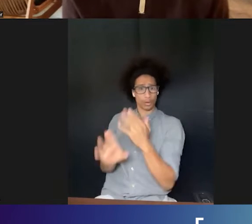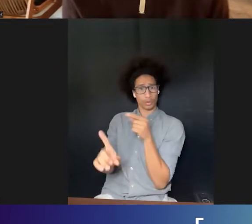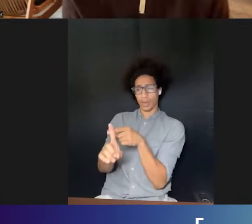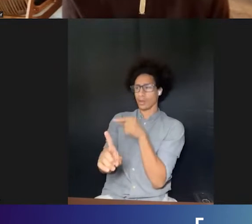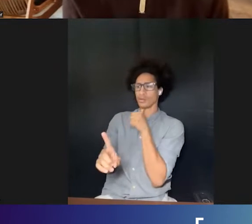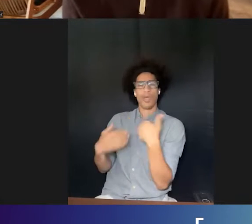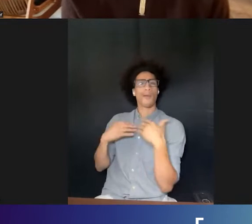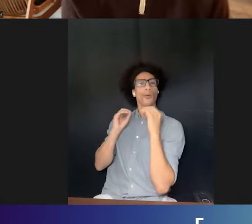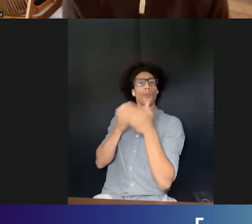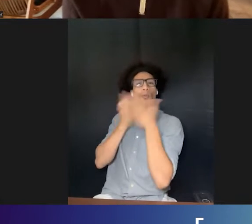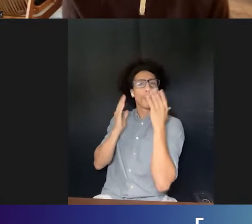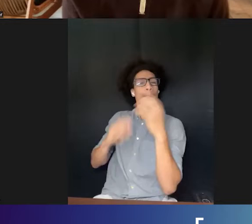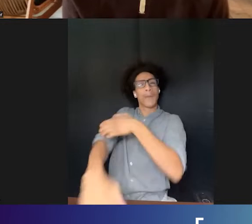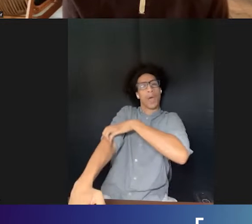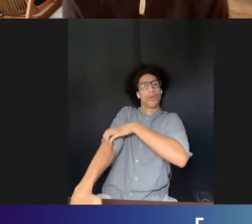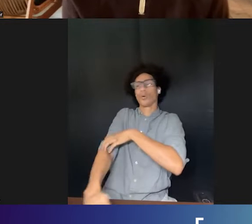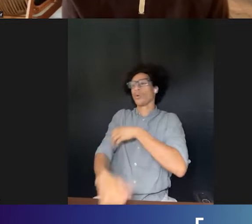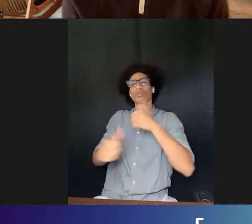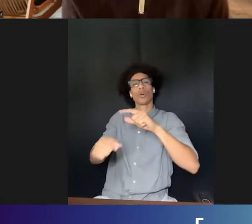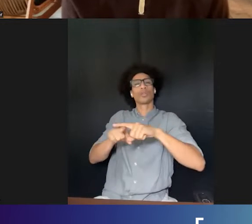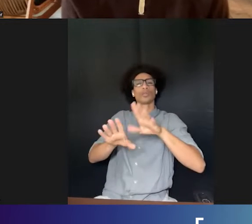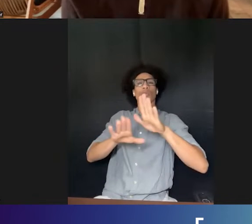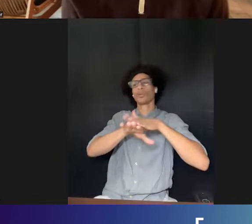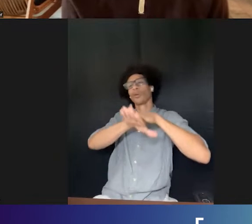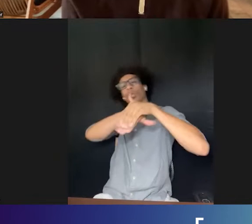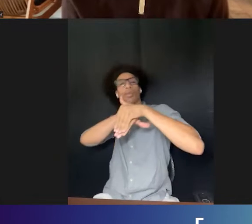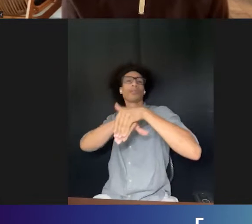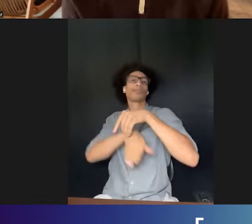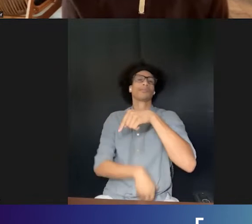And so I think as we weigh,